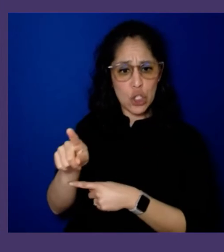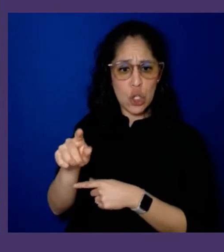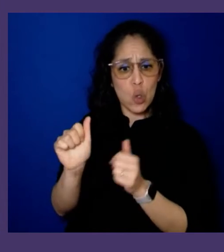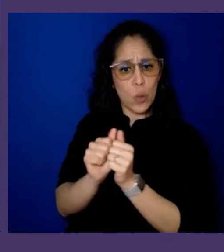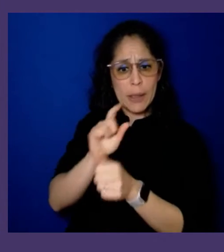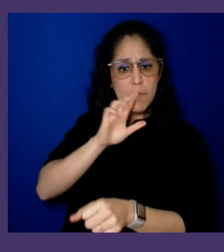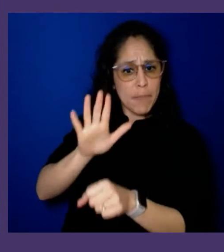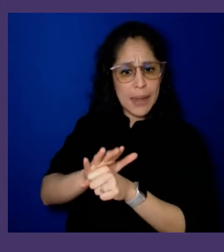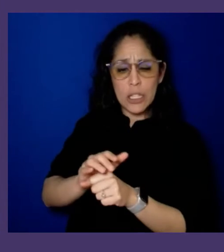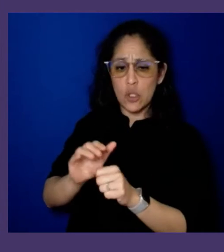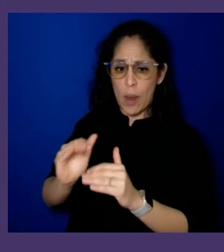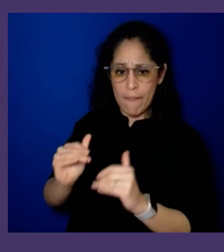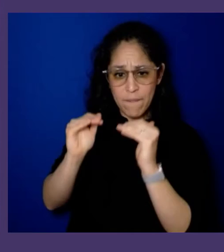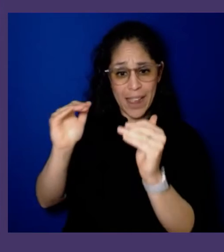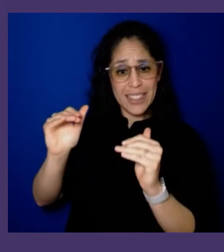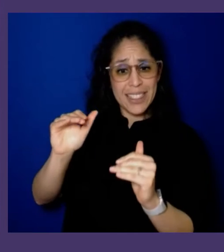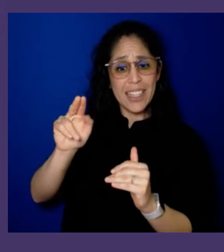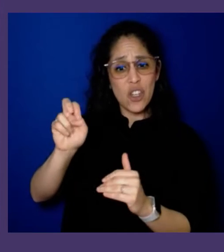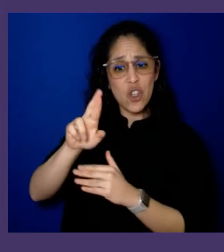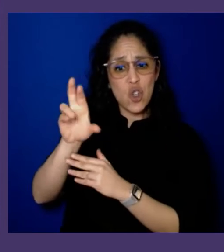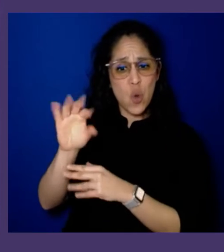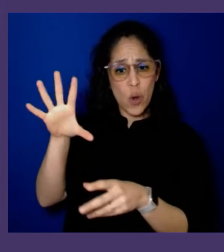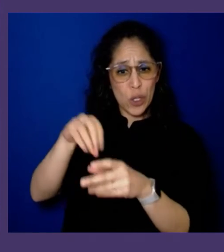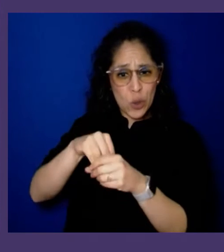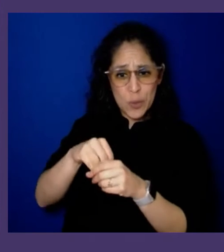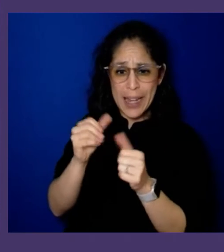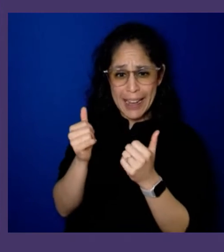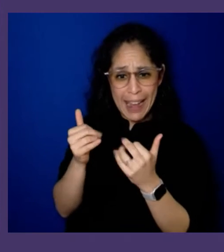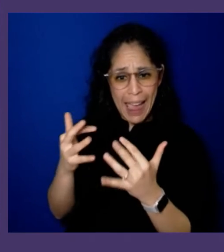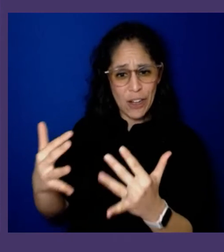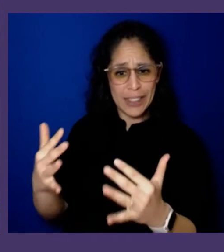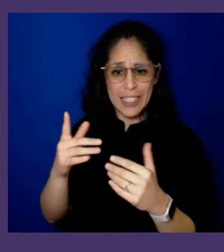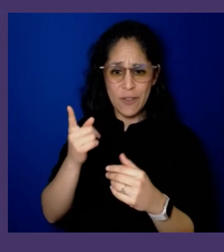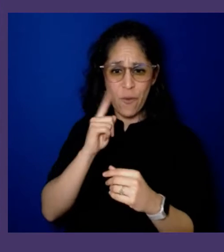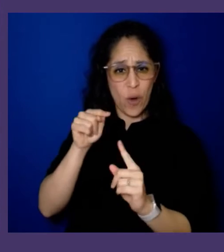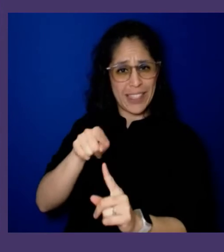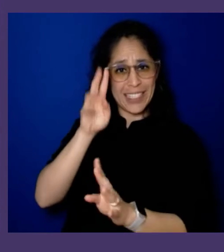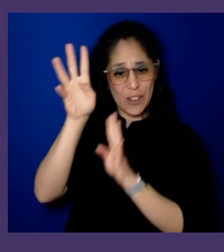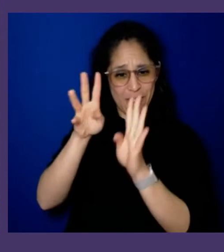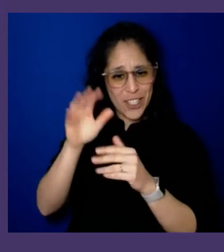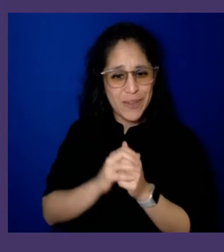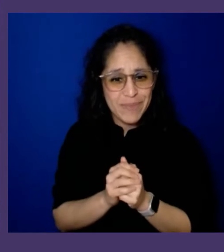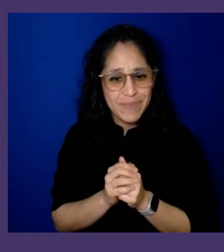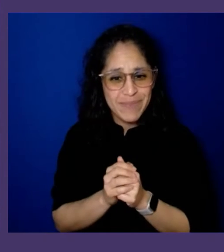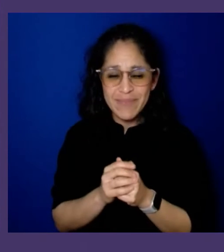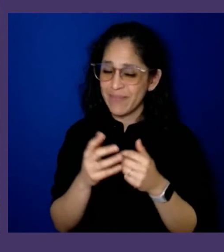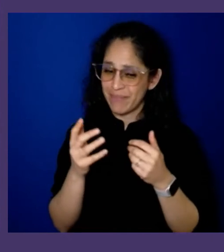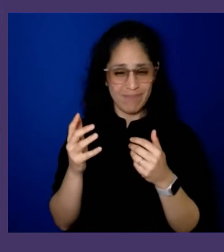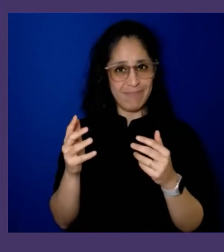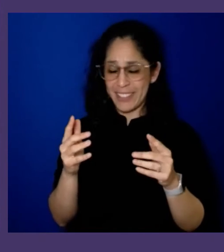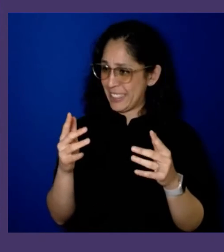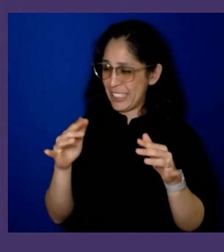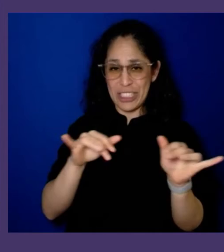With a shared set of values and a vision for how our work together could benefit both our businesses, We decided to work together to